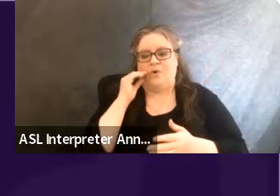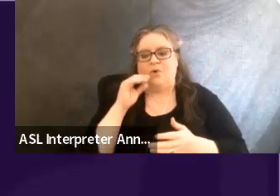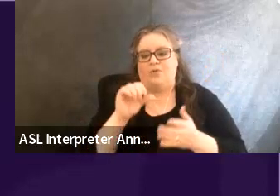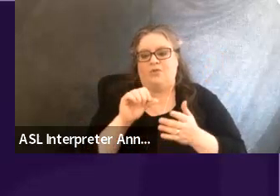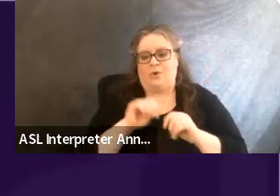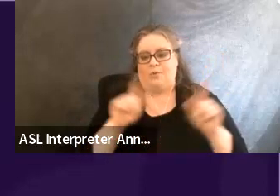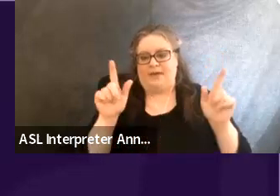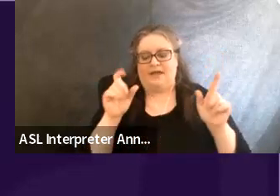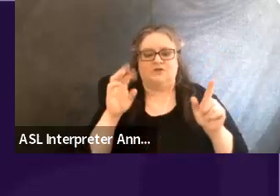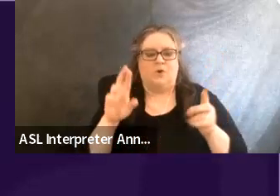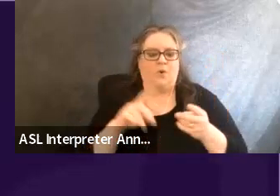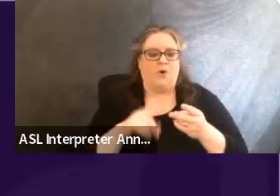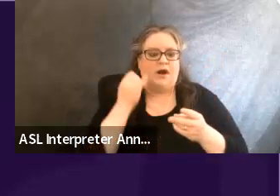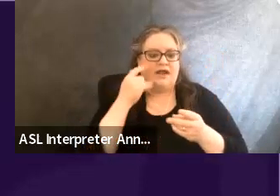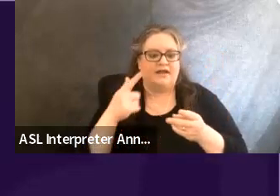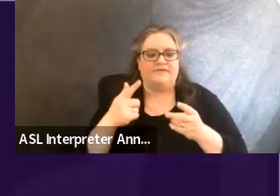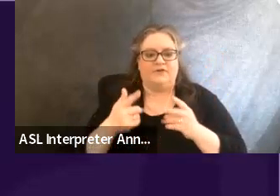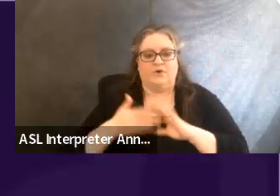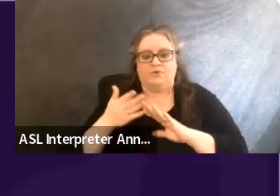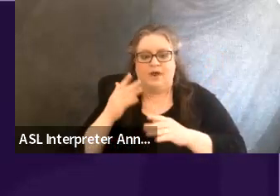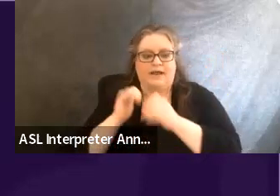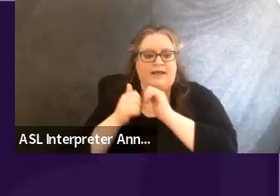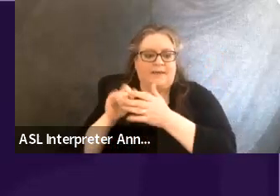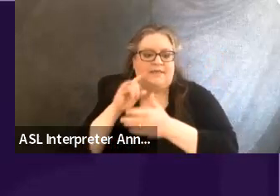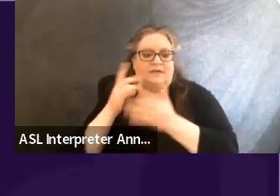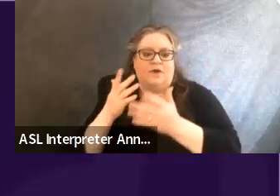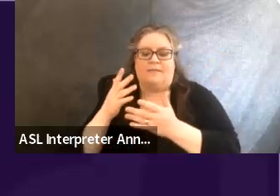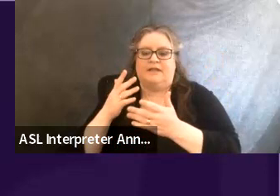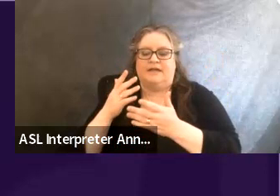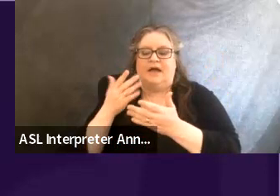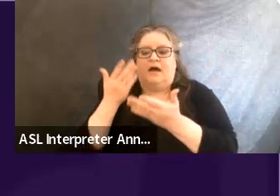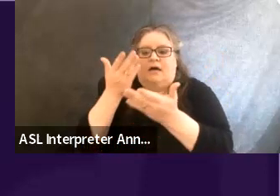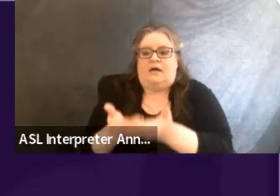or if you're running a campaign, that's probably a landing page,